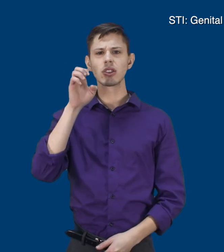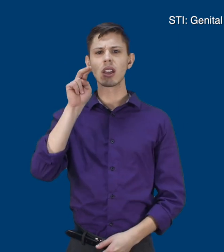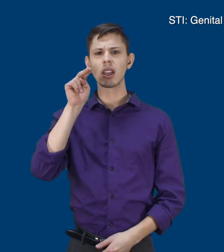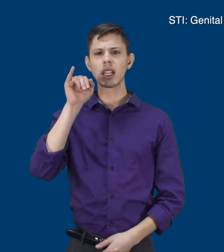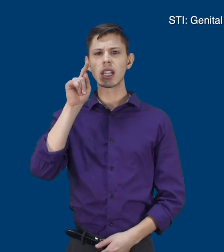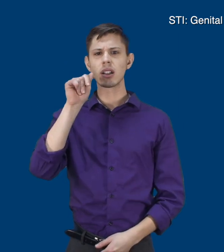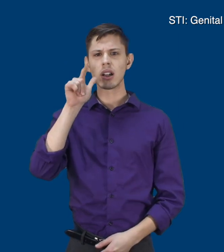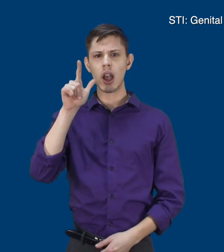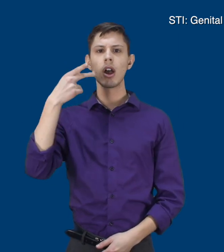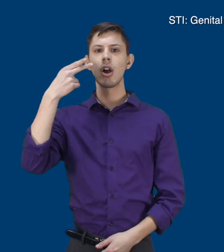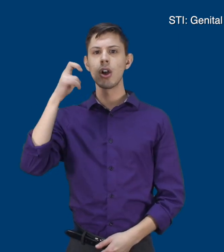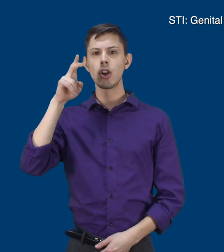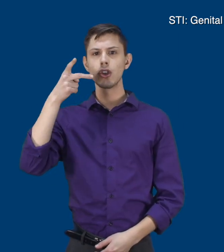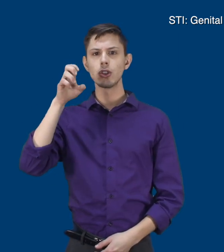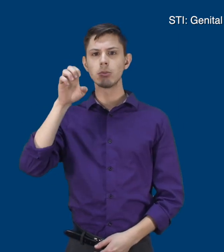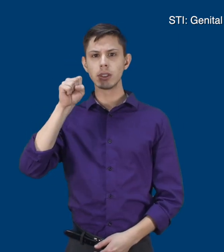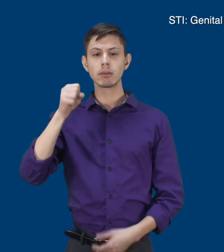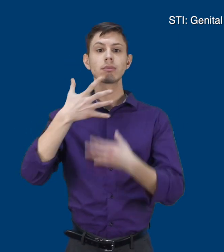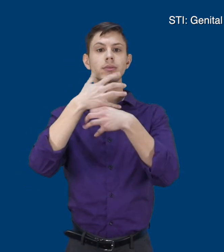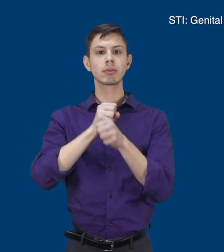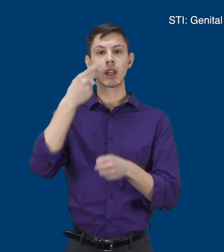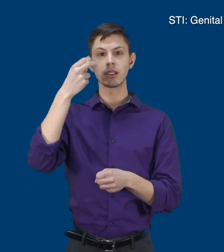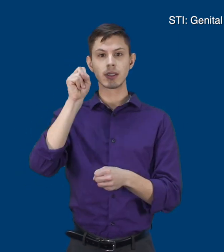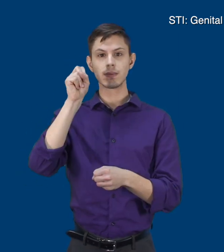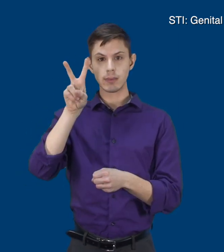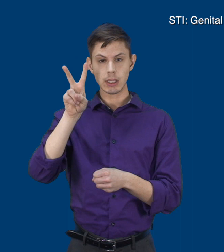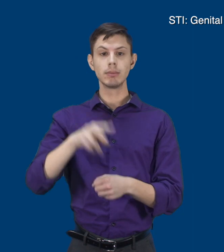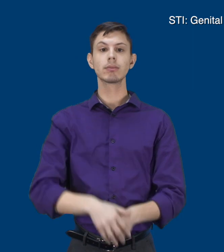Genital Herpes, also known as HSV for short,